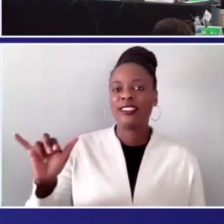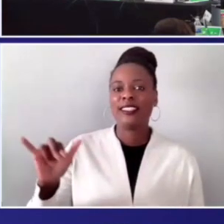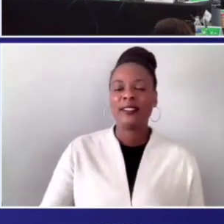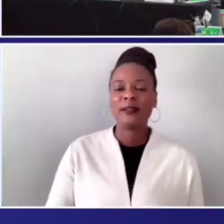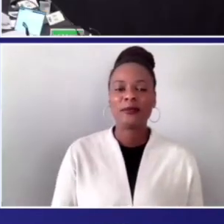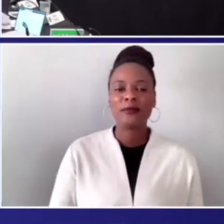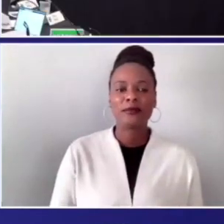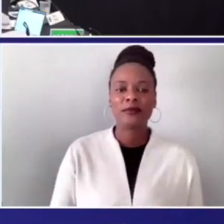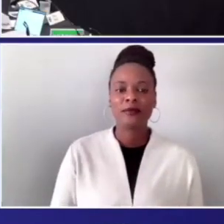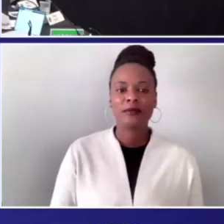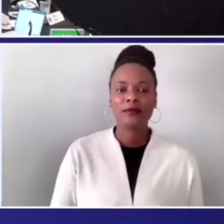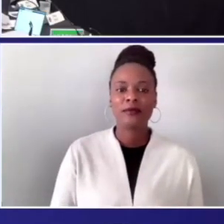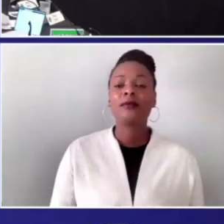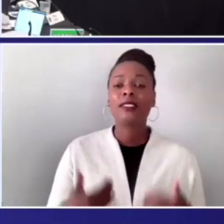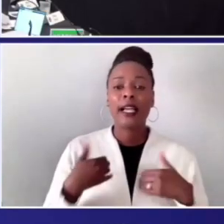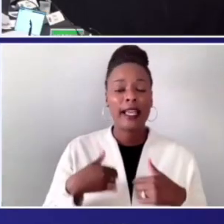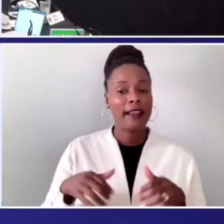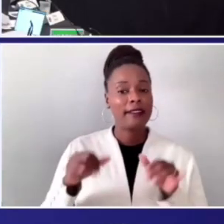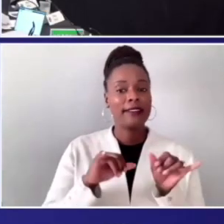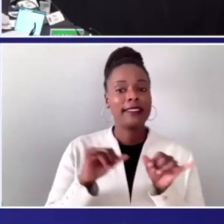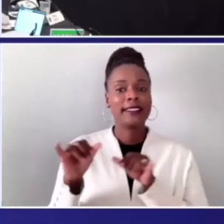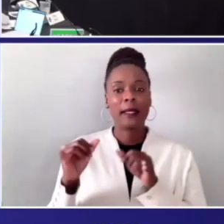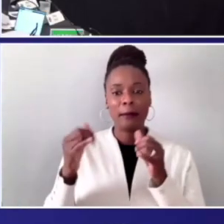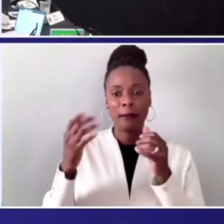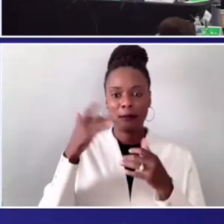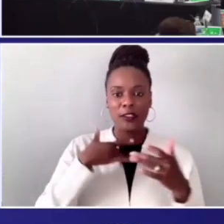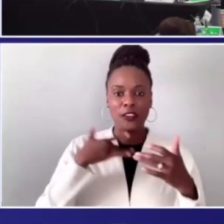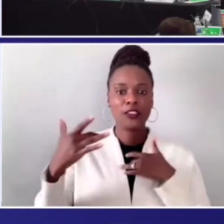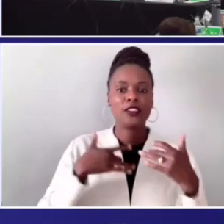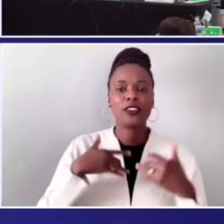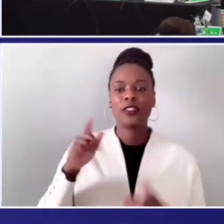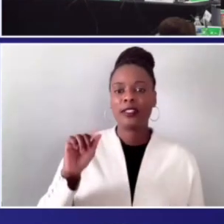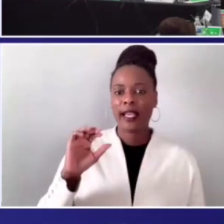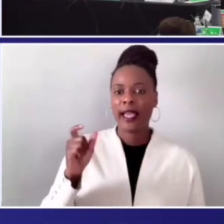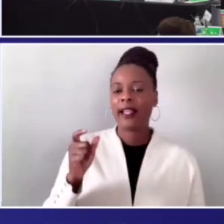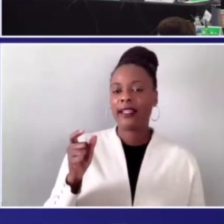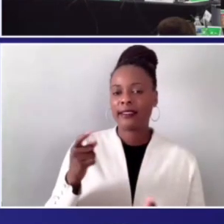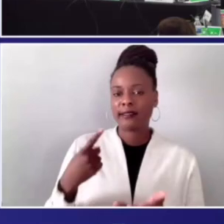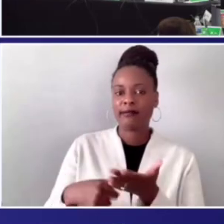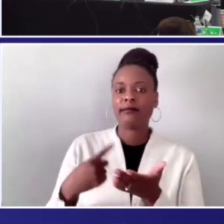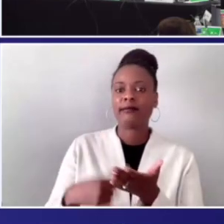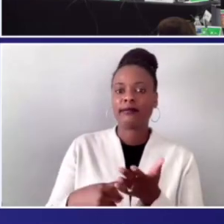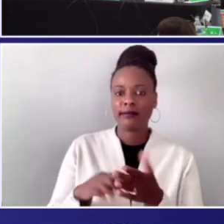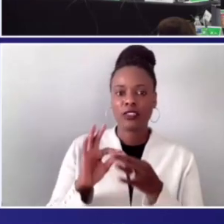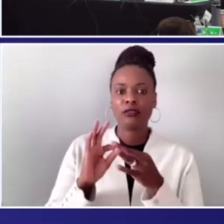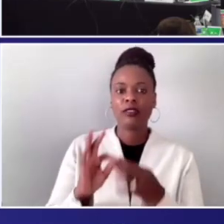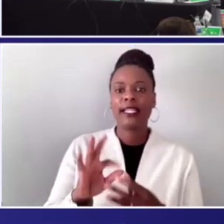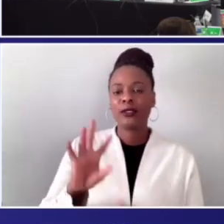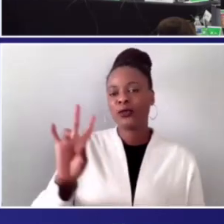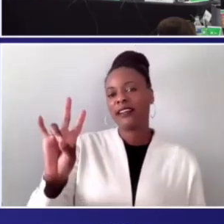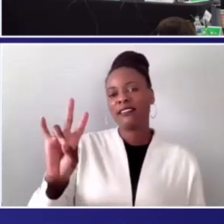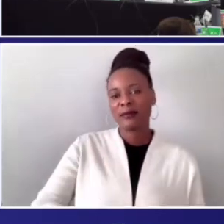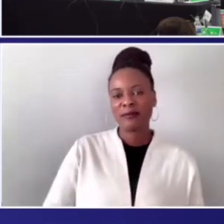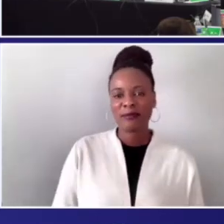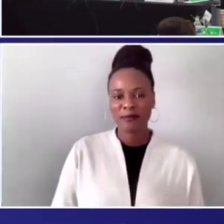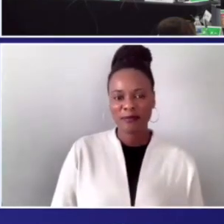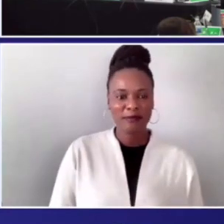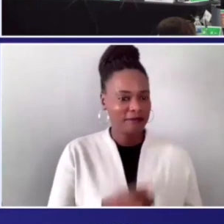I have similar concerns that Alex just raised related to (7). Alright, let's go. Good job. Thanks.